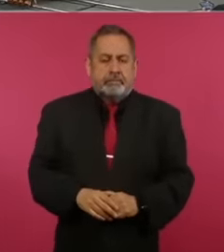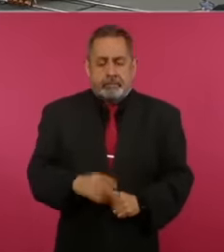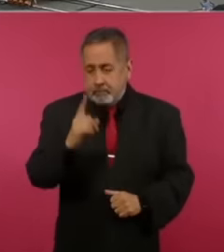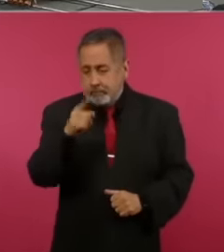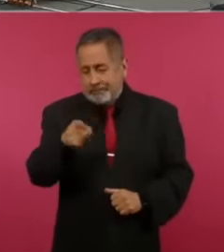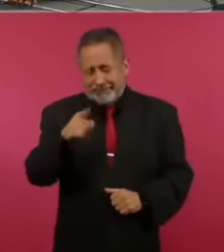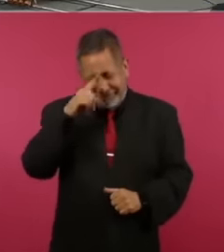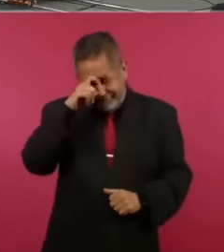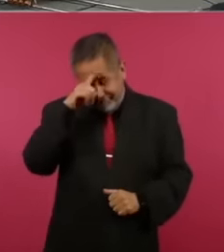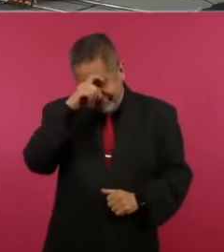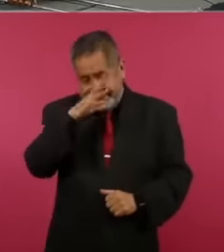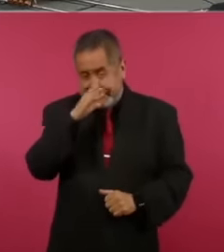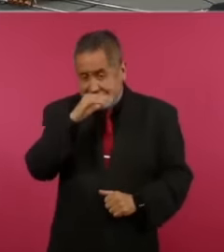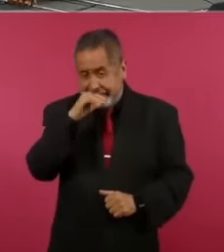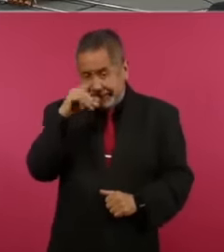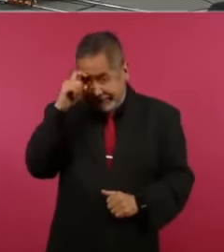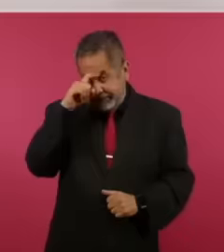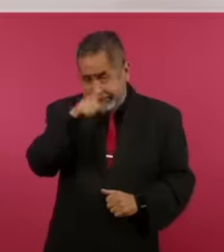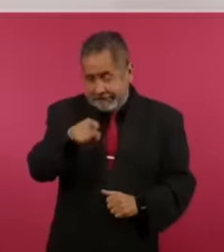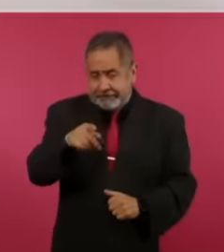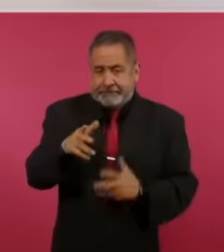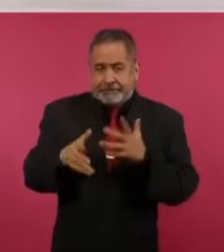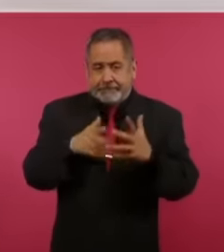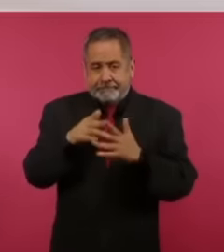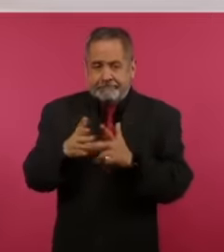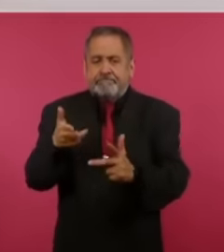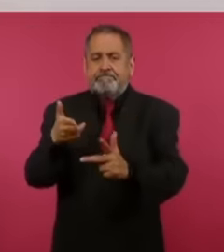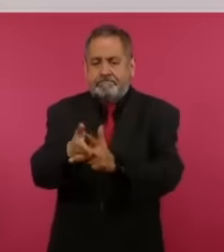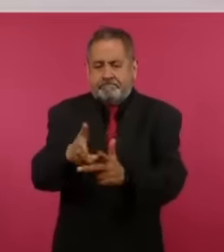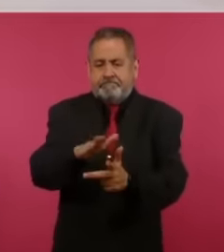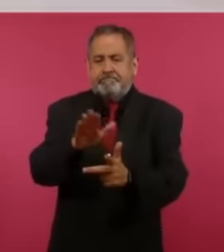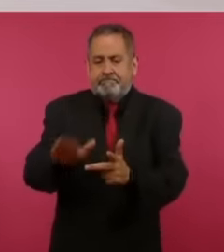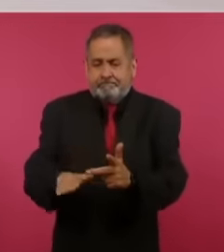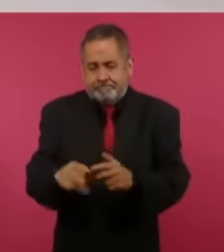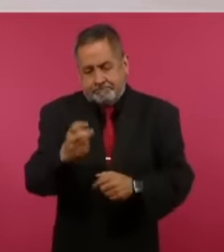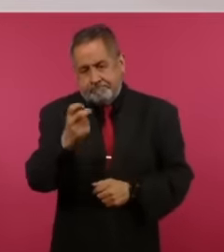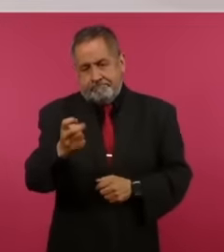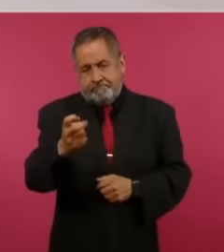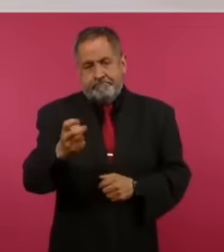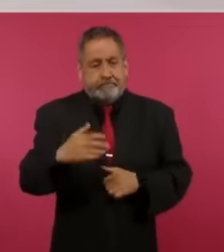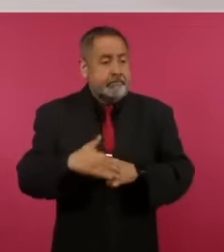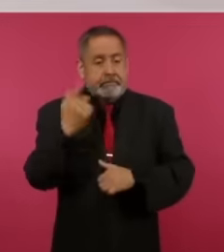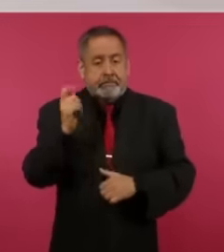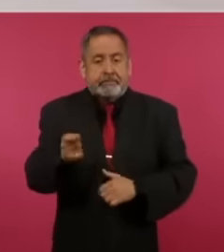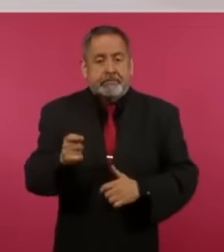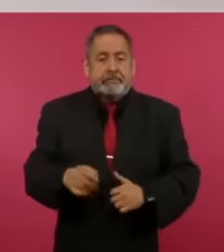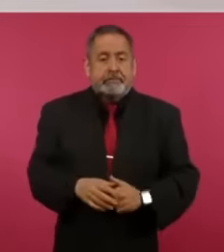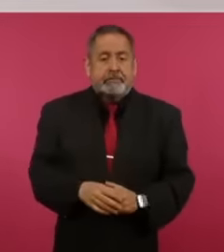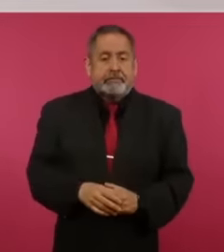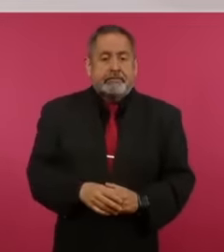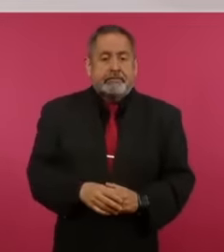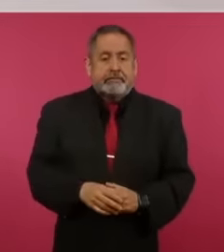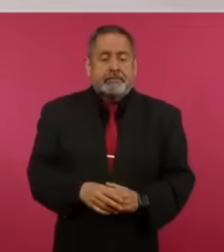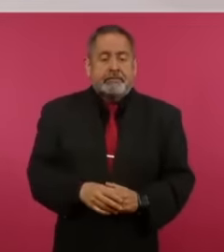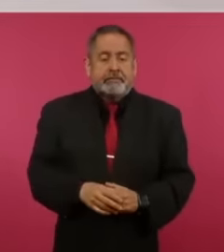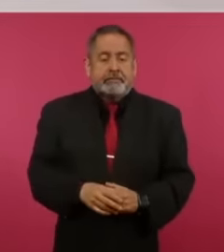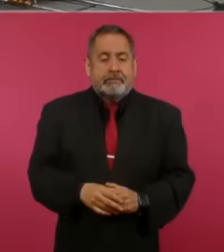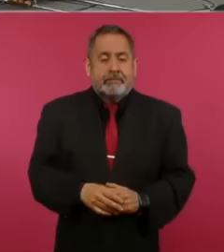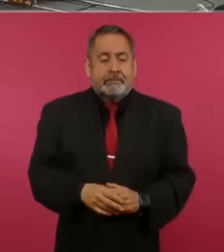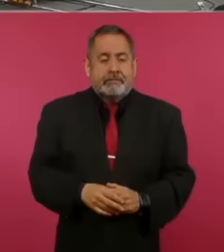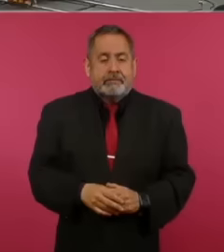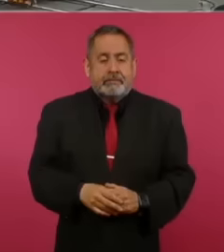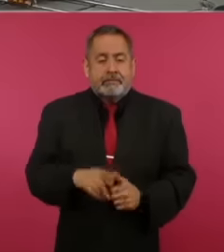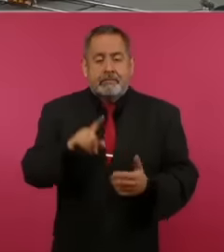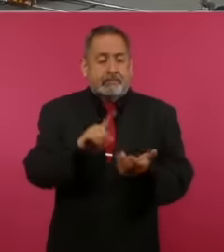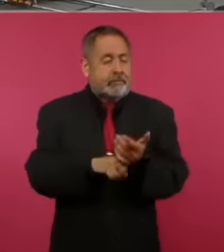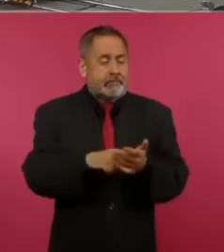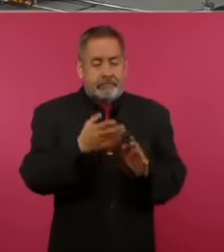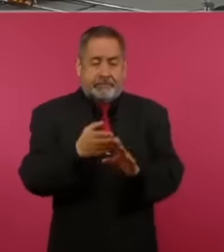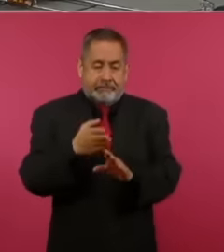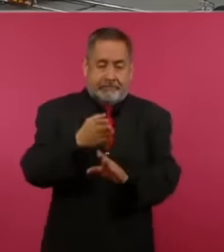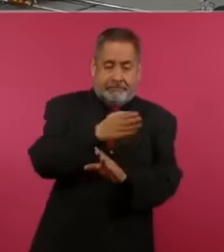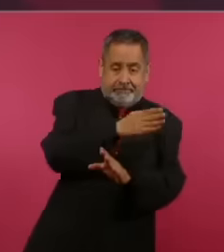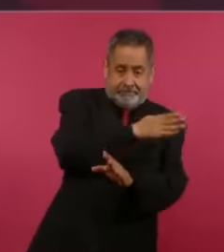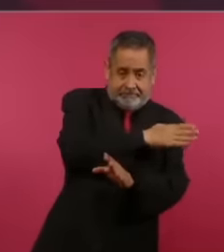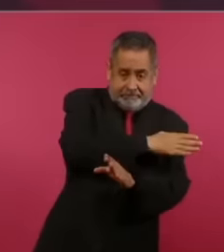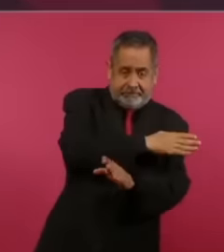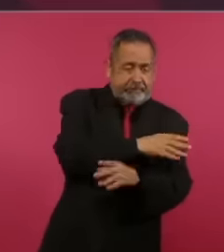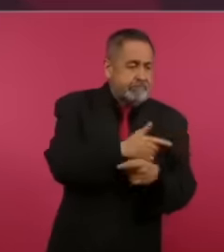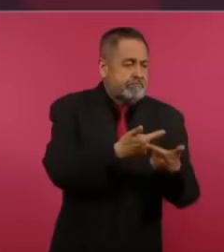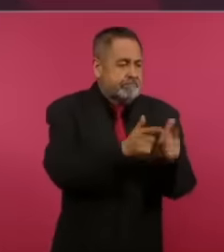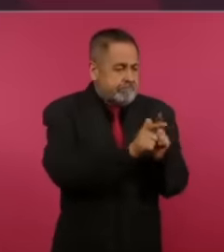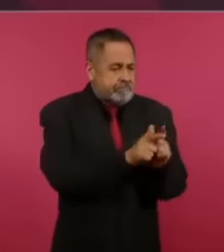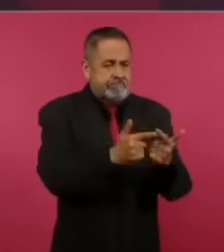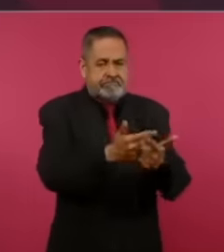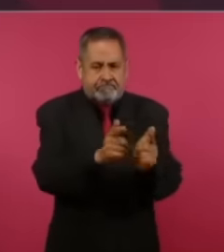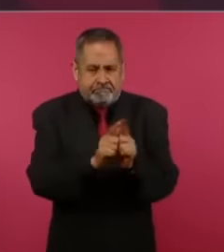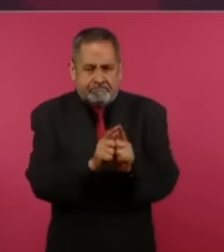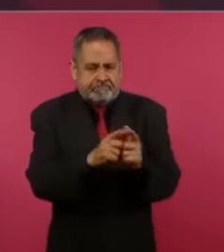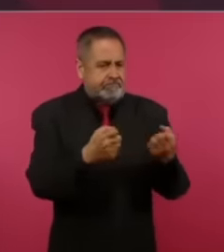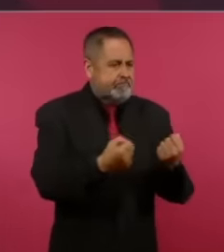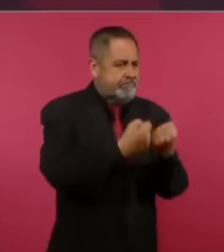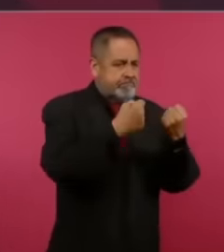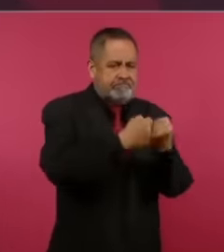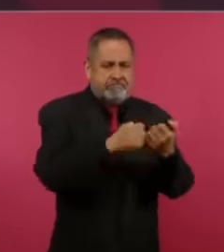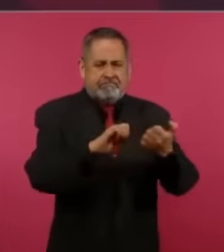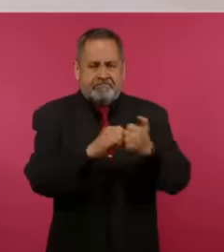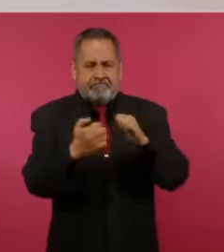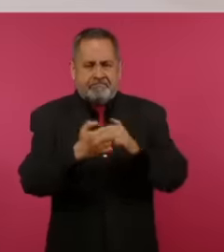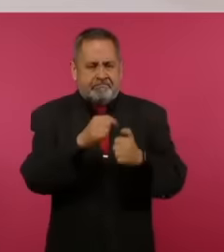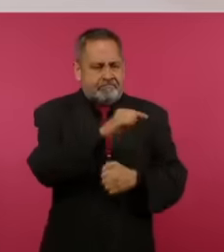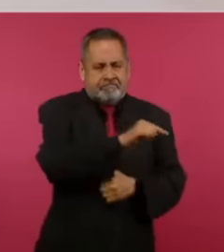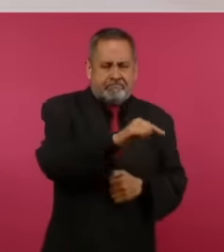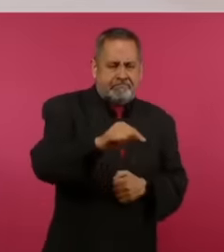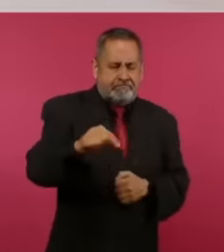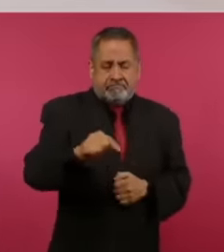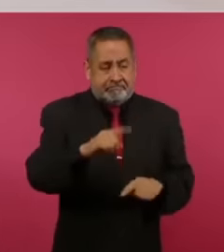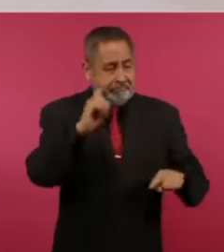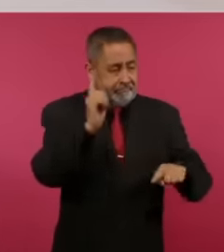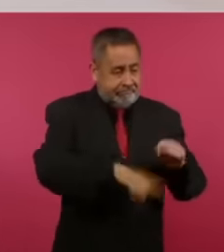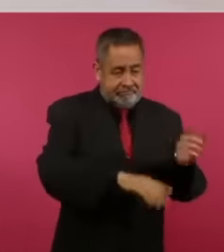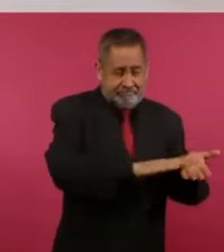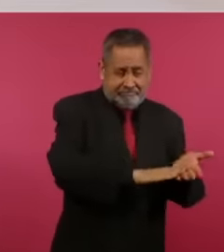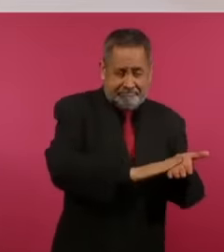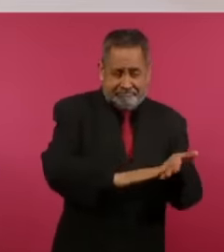it has cost us the most is in homicides because gangs were